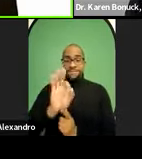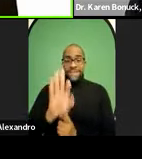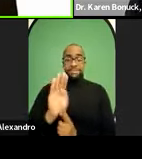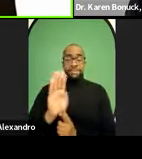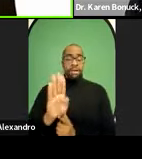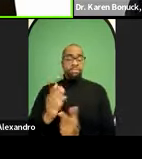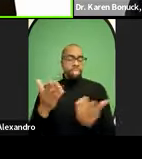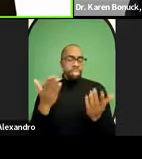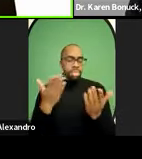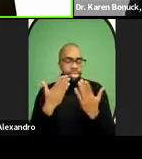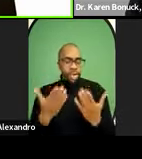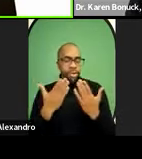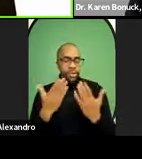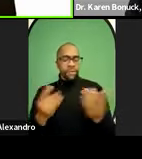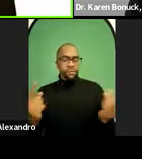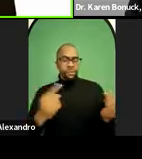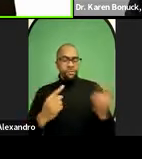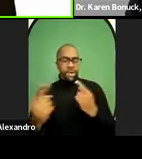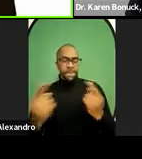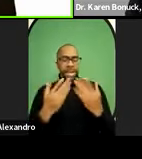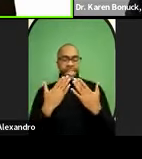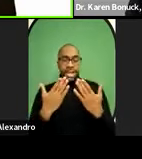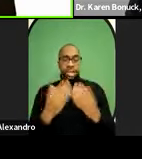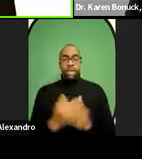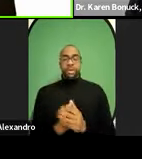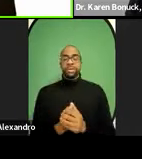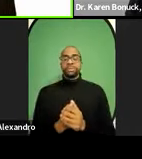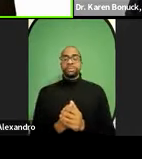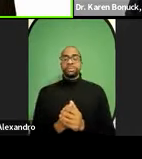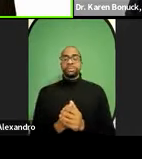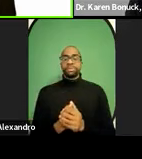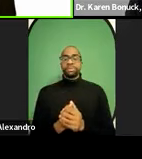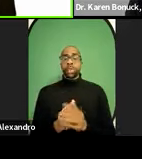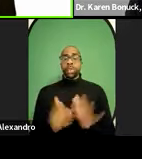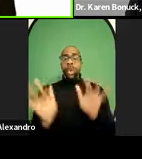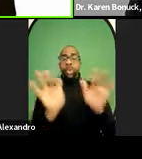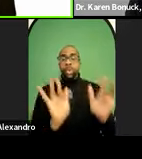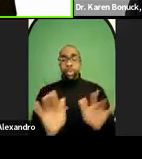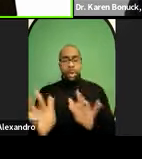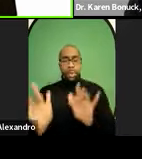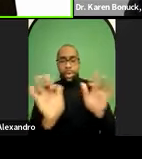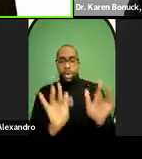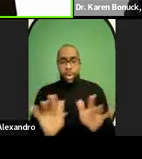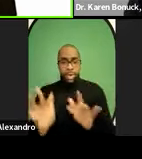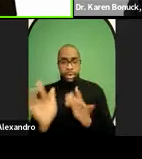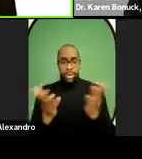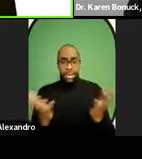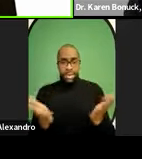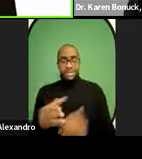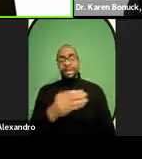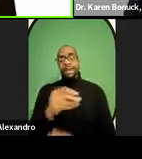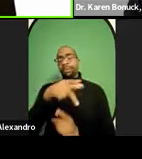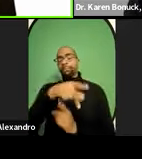those of you joining us. on Facebook. presentation we are recording this